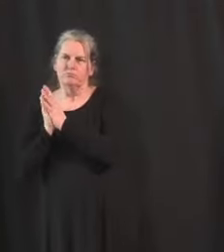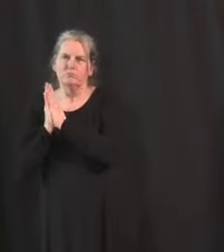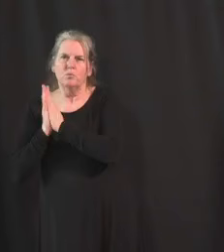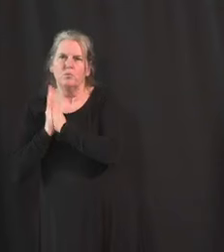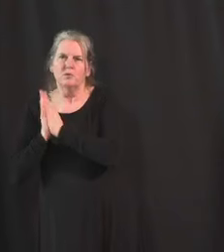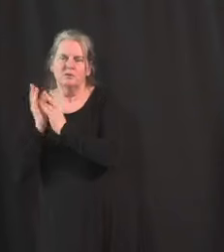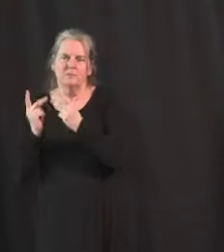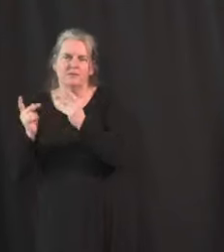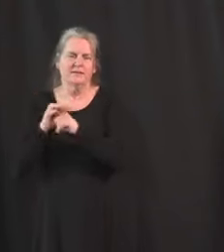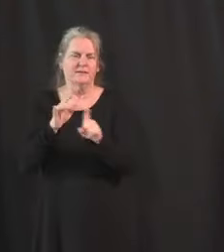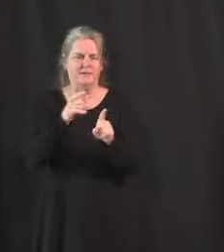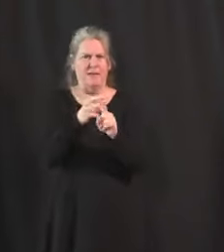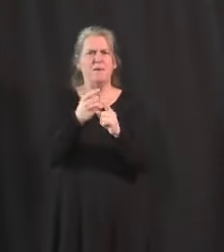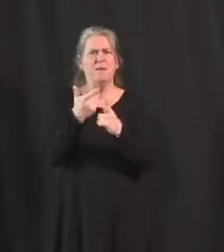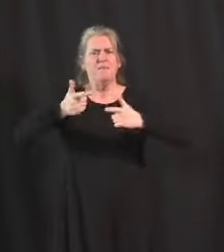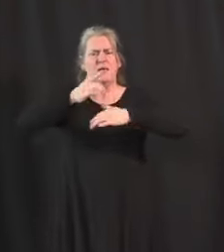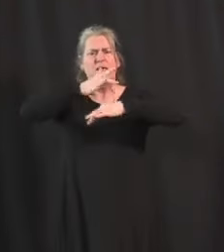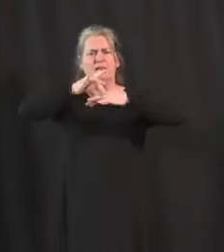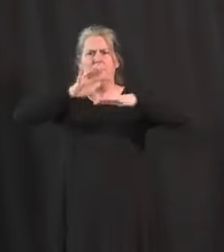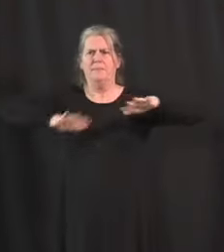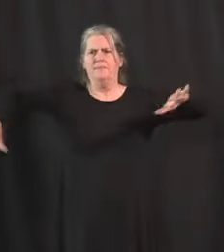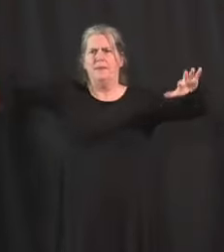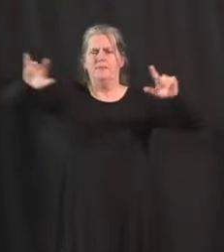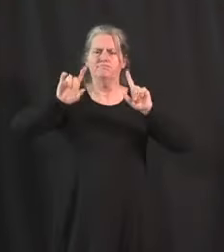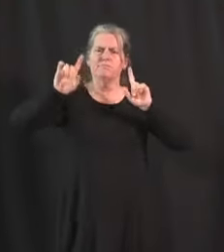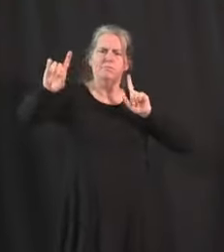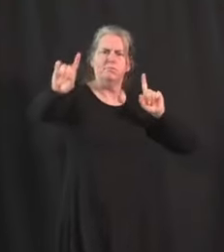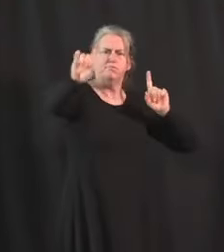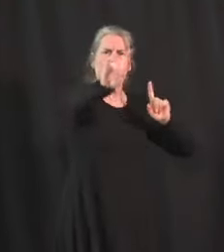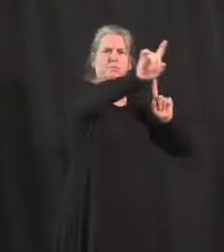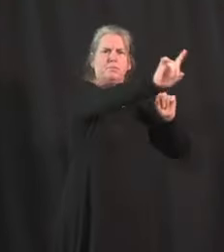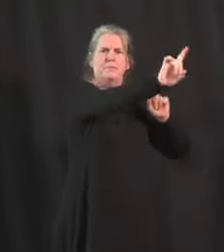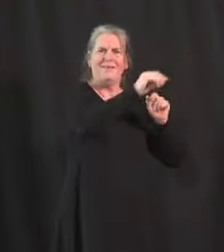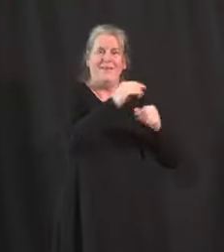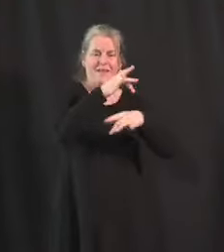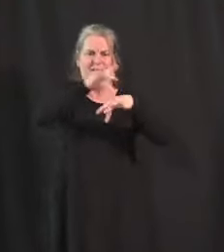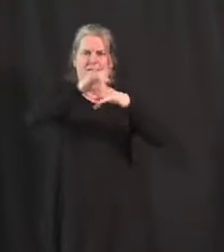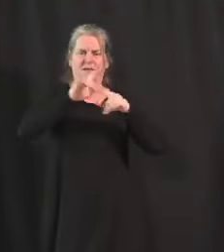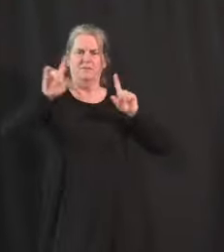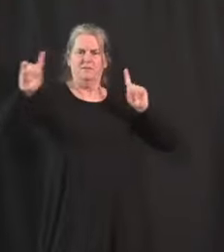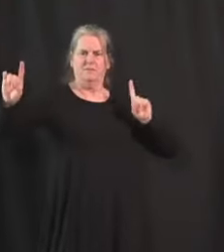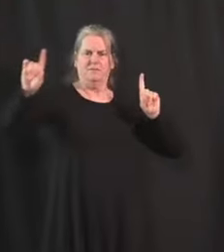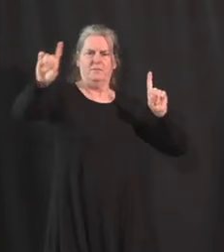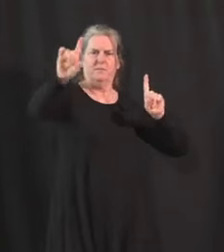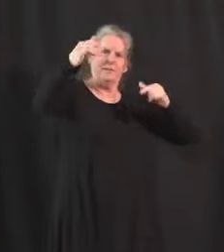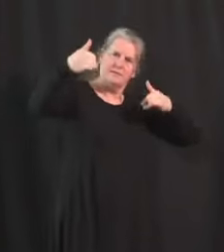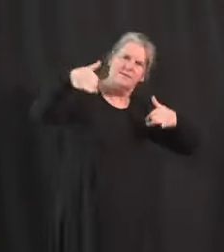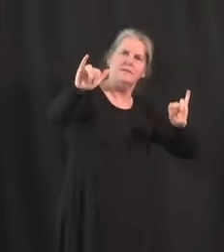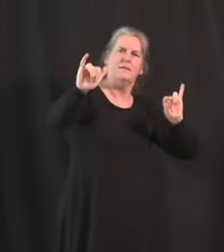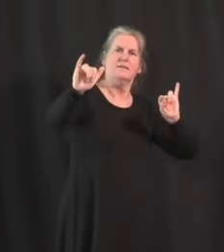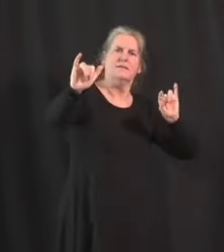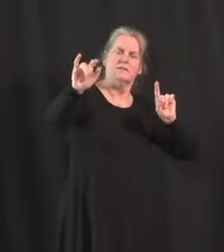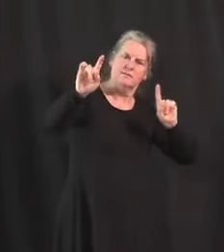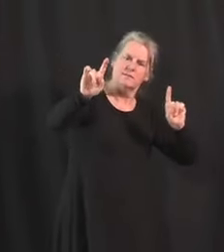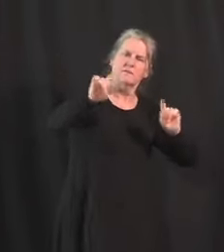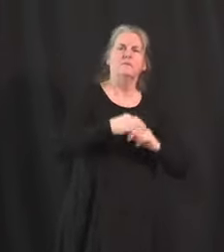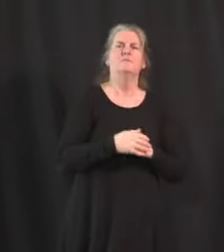SAFE SPACING MUST BE OBSERVED AT ALL TIMES WITHIN THAT SPACE. THE FIFTH IS LIMITING TRAVEL TO